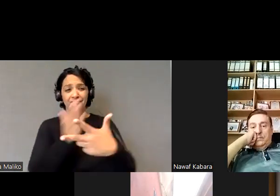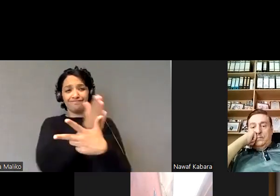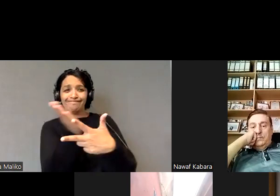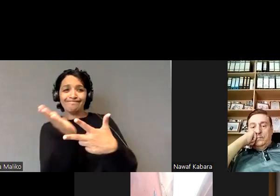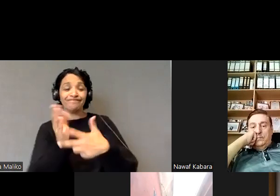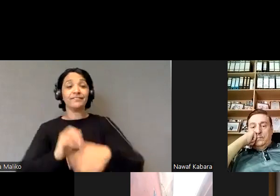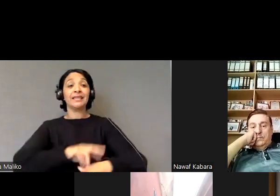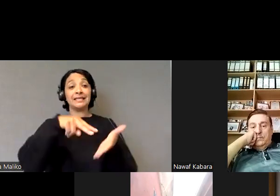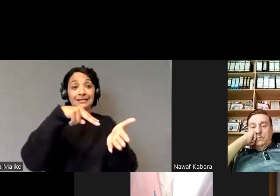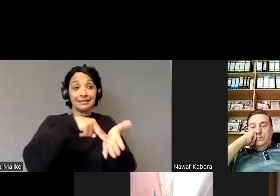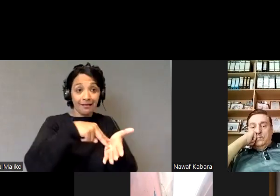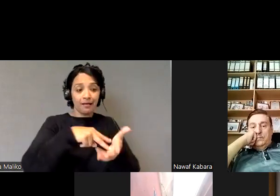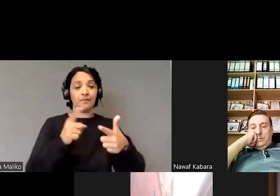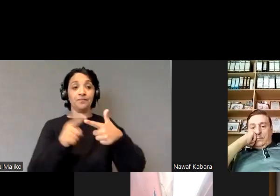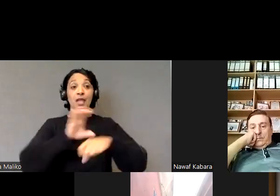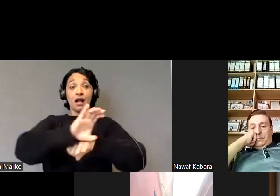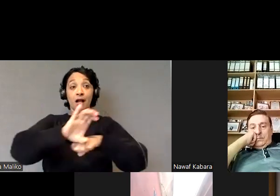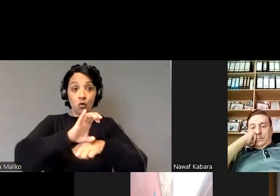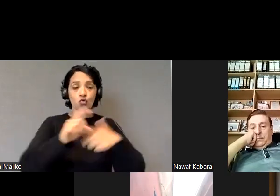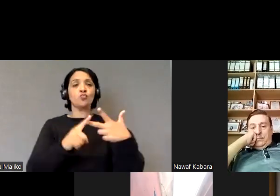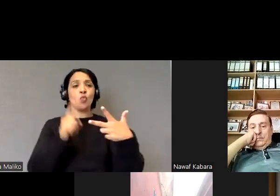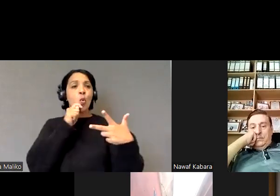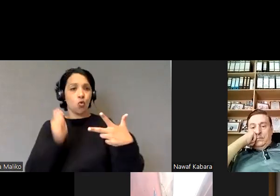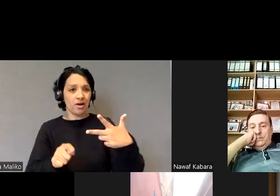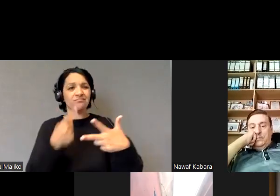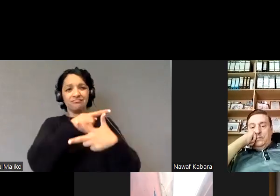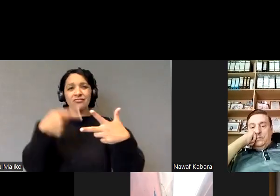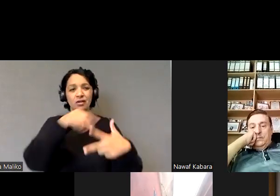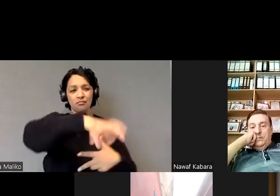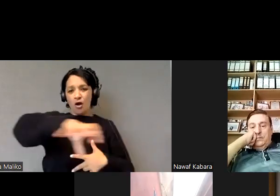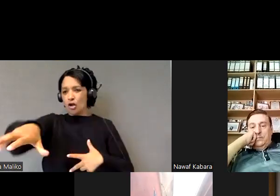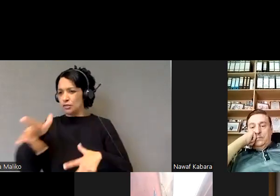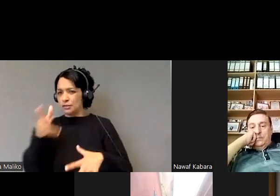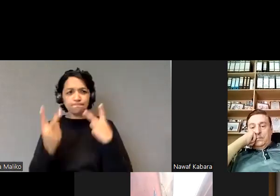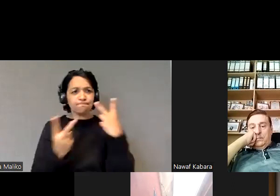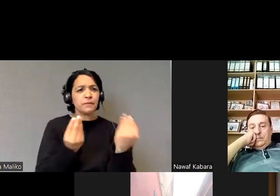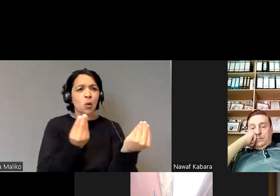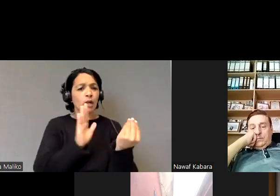Ukraine, and after that, we are going to try to see what we can do to address that, those